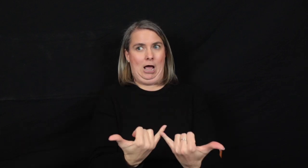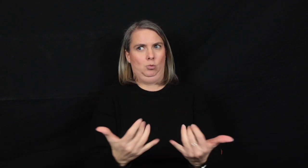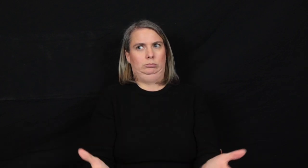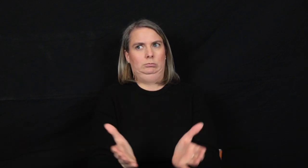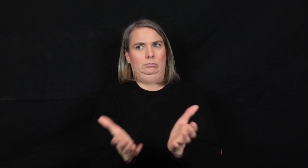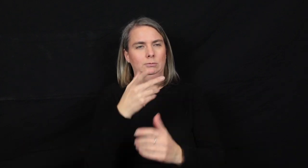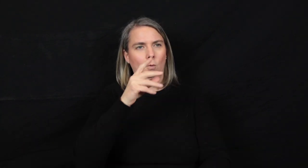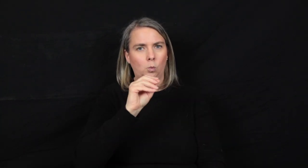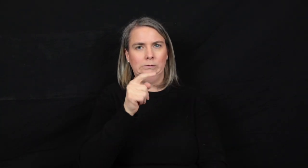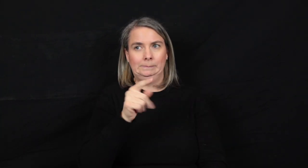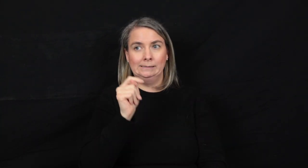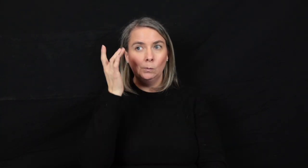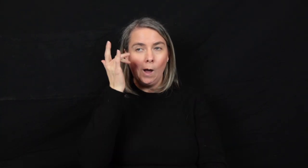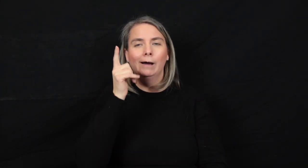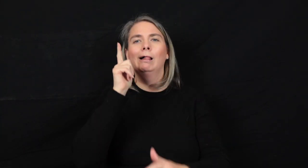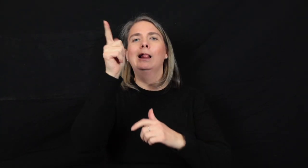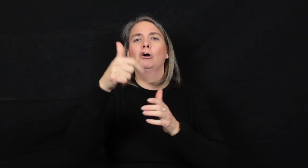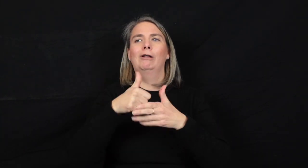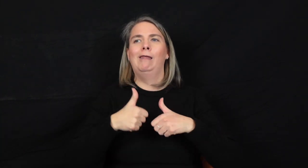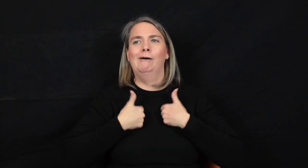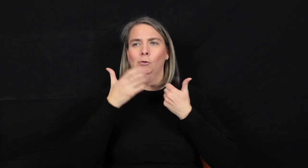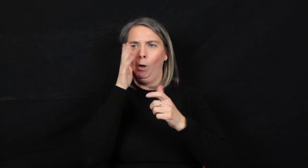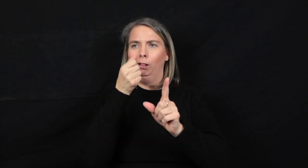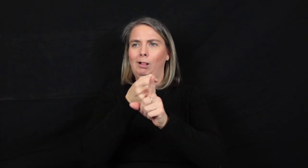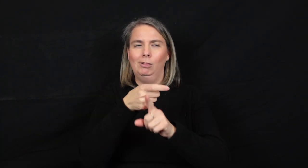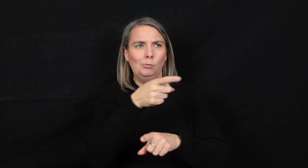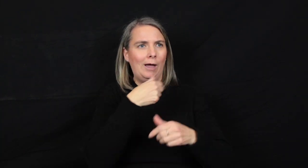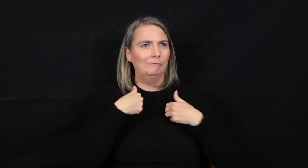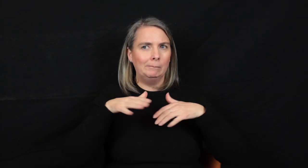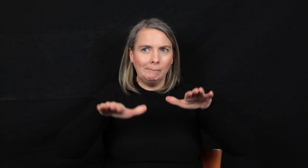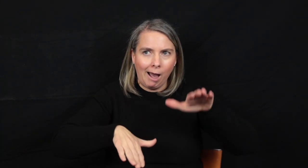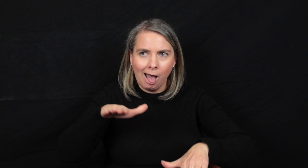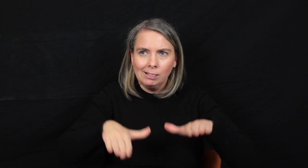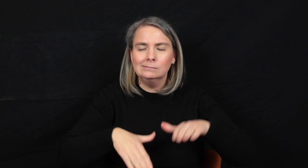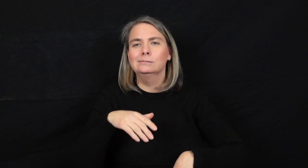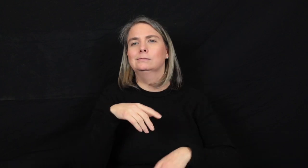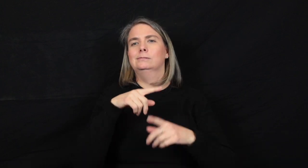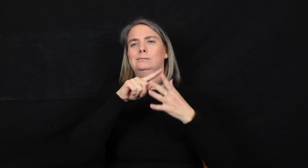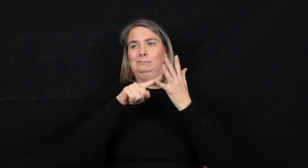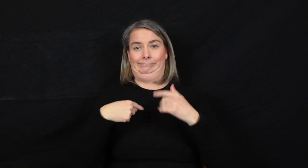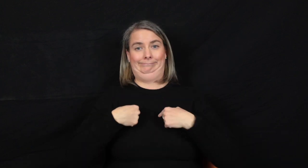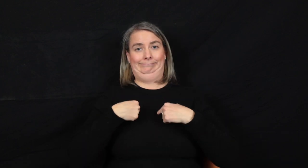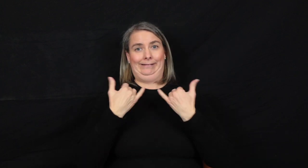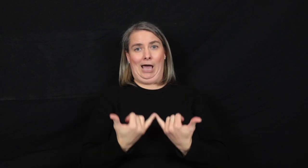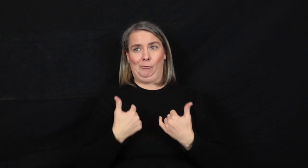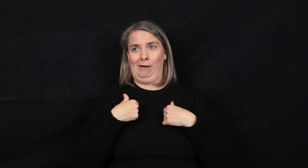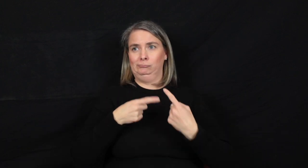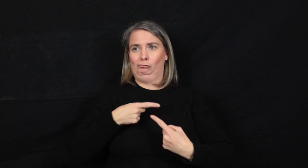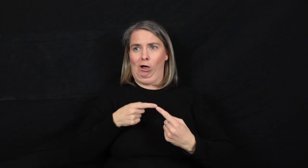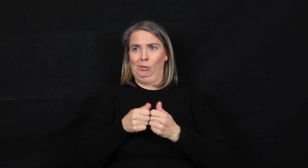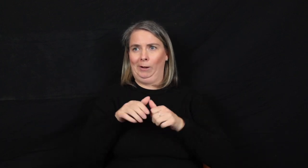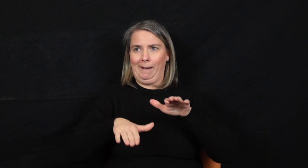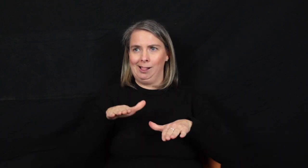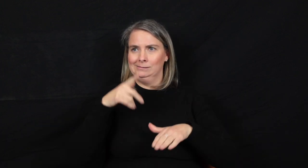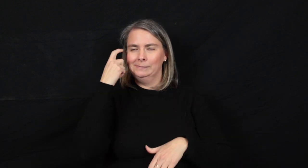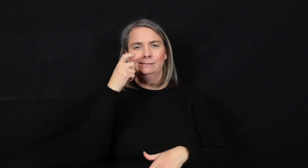life there could be balance issues. I personally struggle with balance because back in the 1980s,